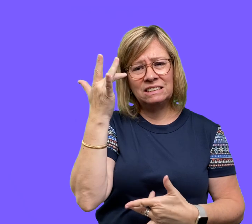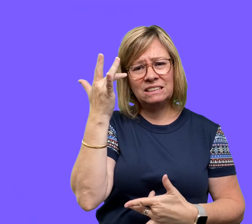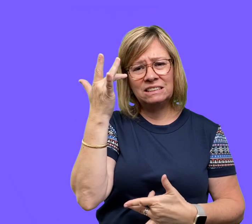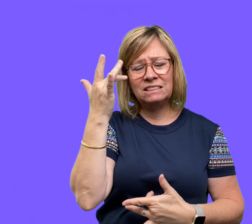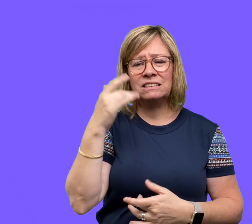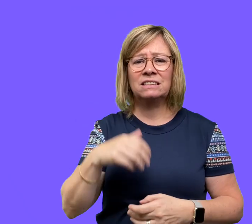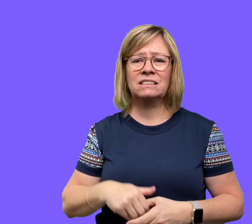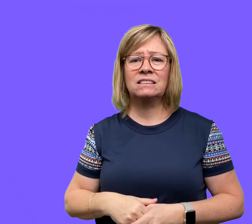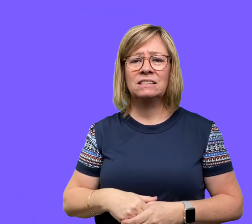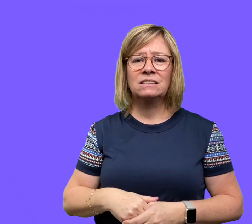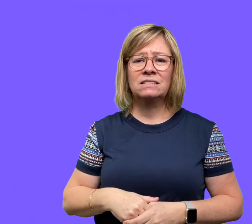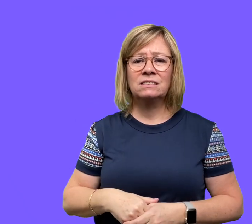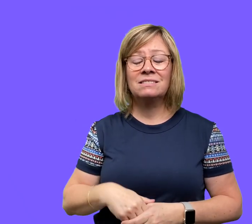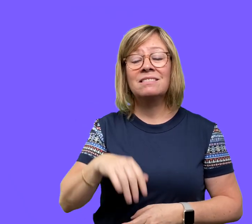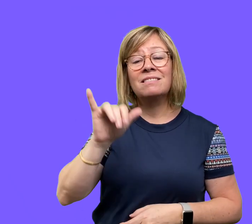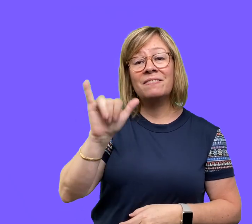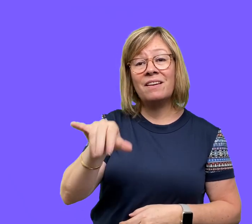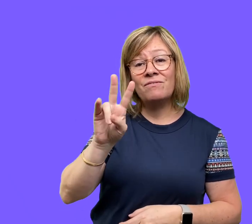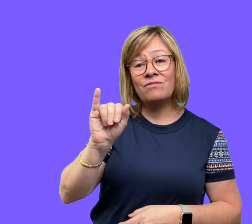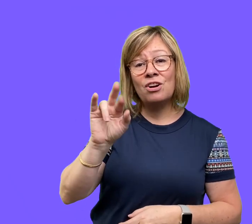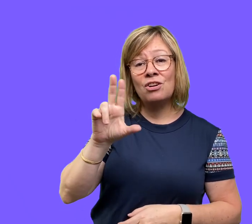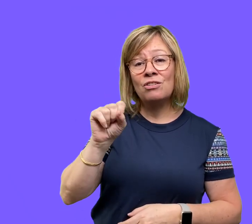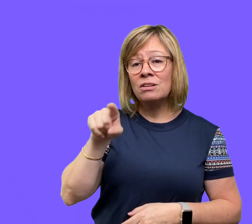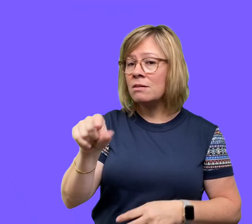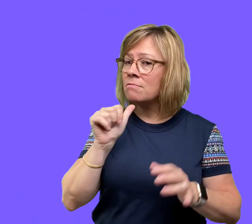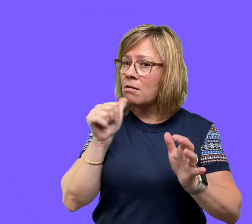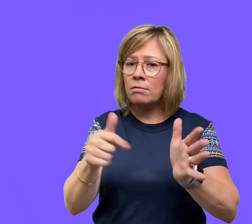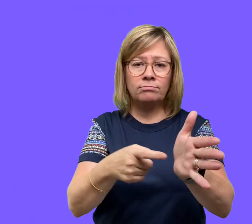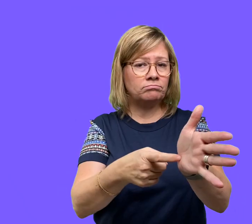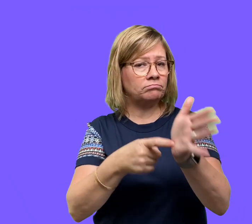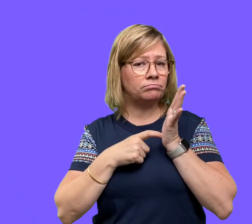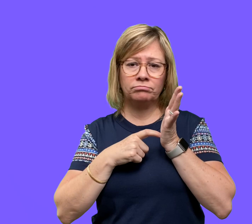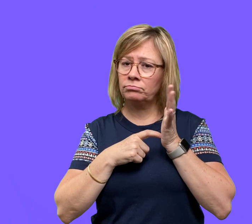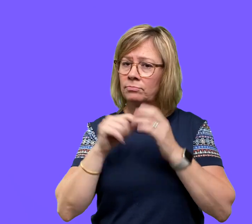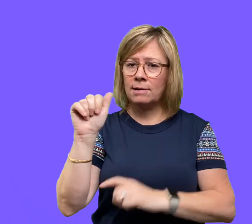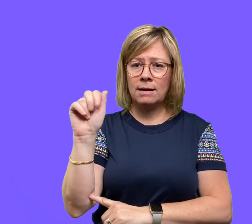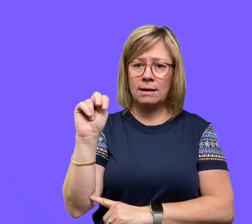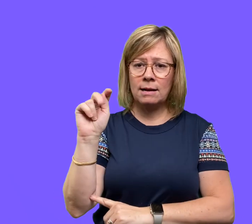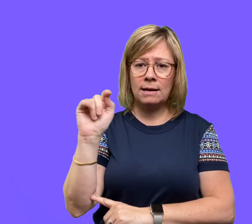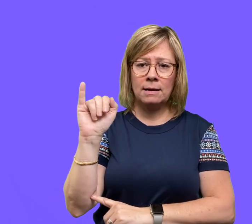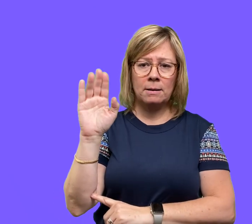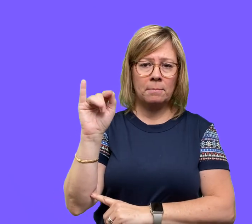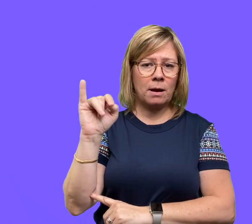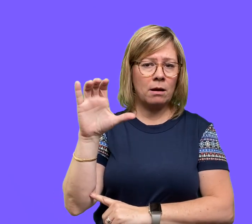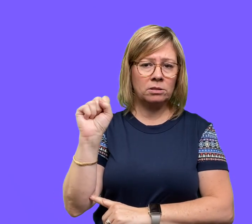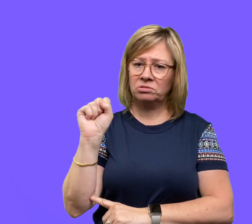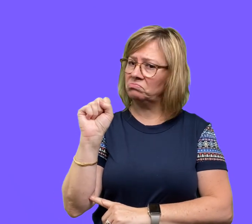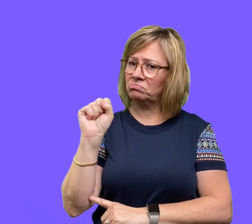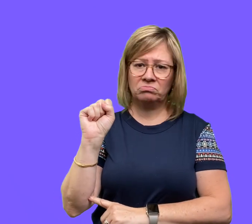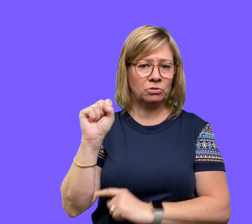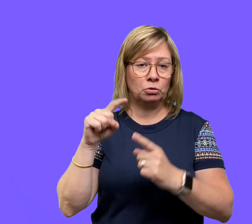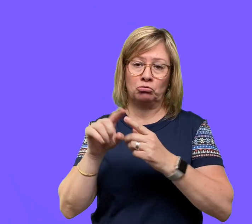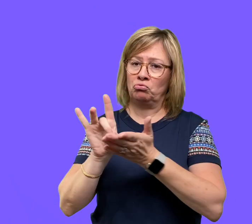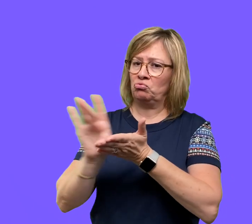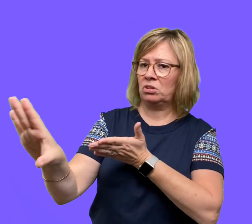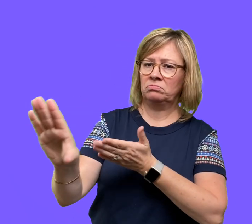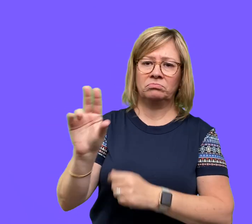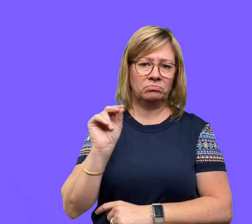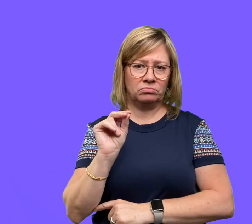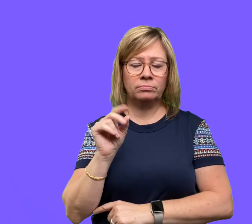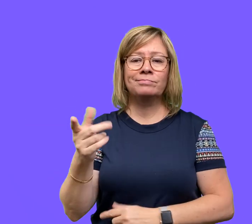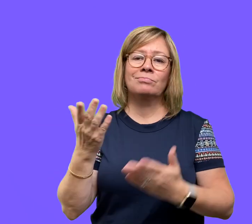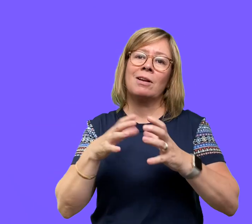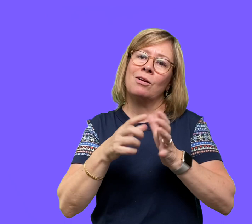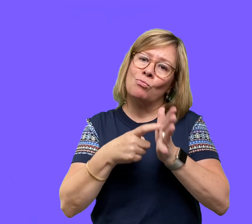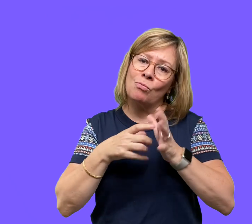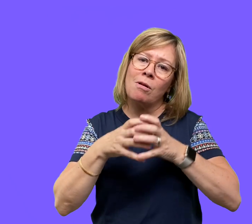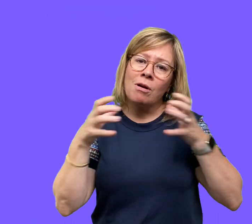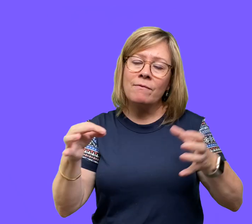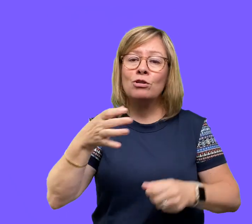become sick. A virus does not require antibiotics to eliminate it. It requires